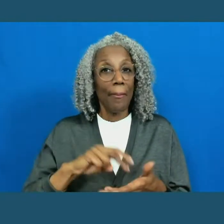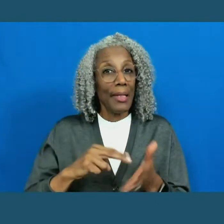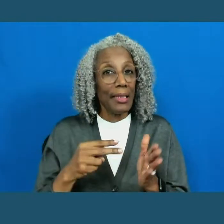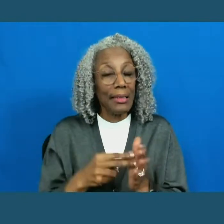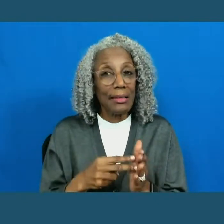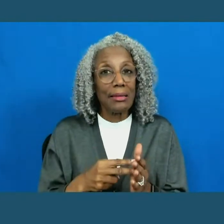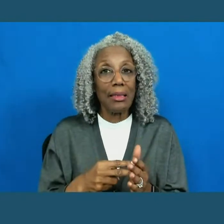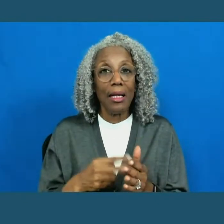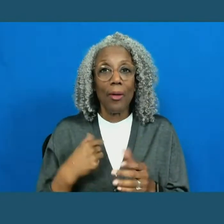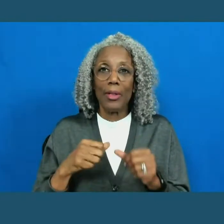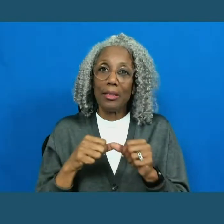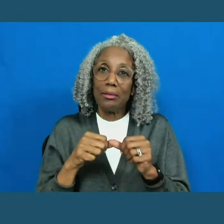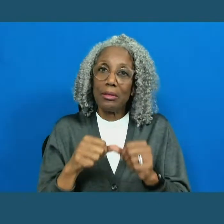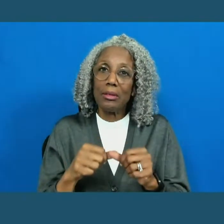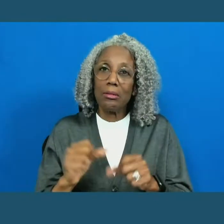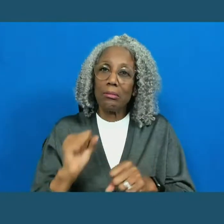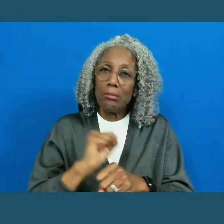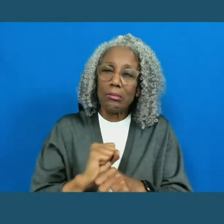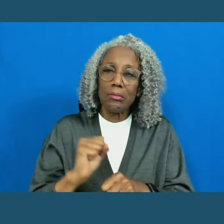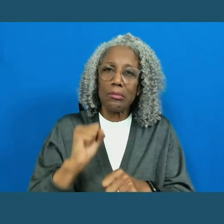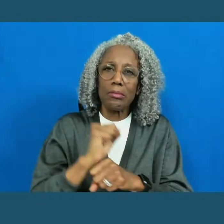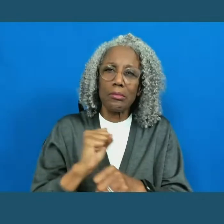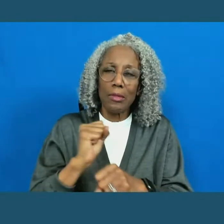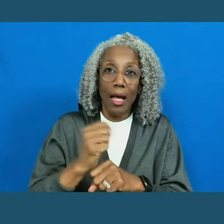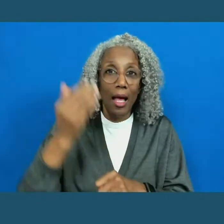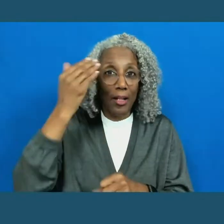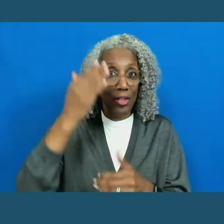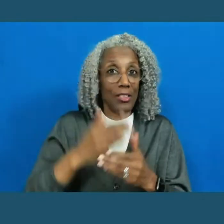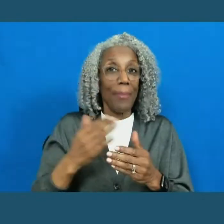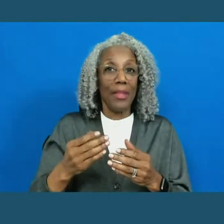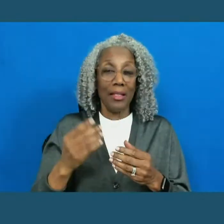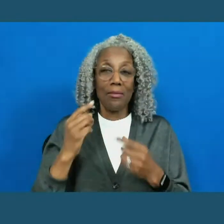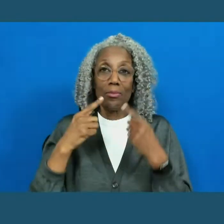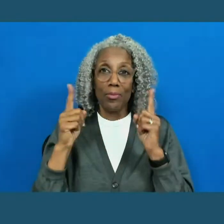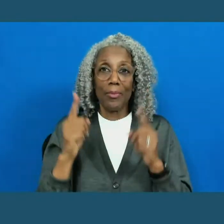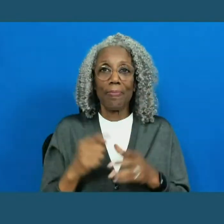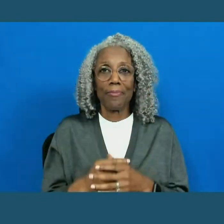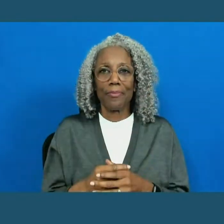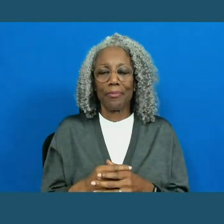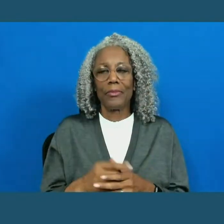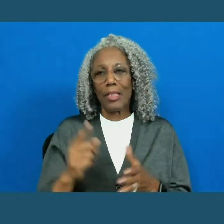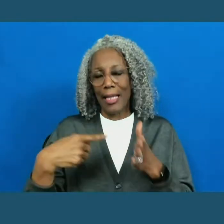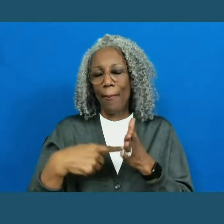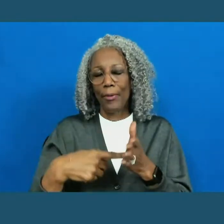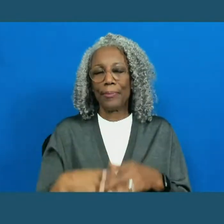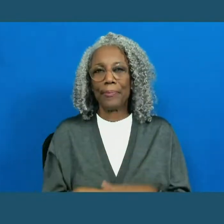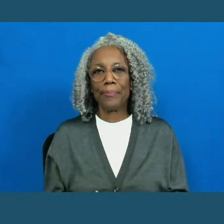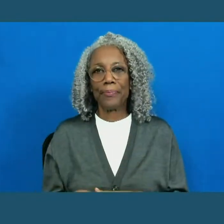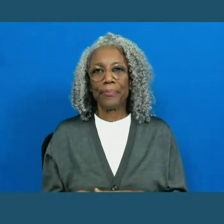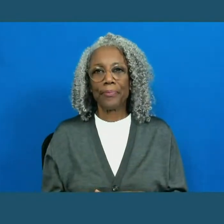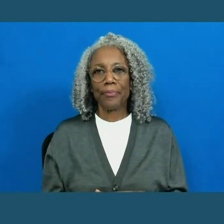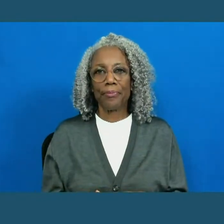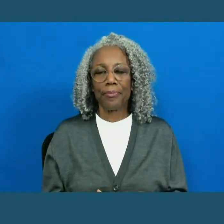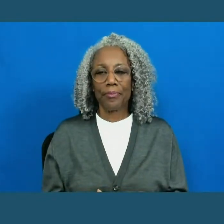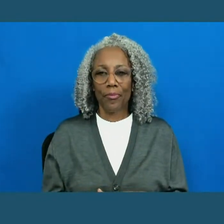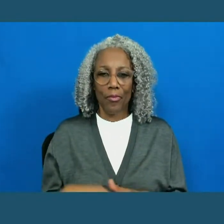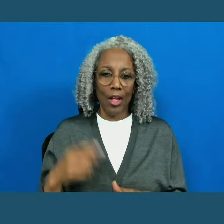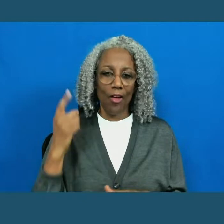there. And so That means as we continue to work on this, I know